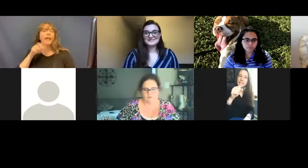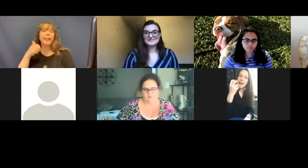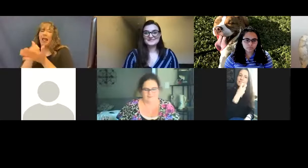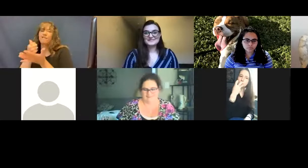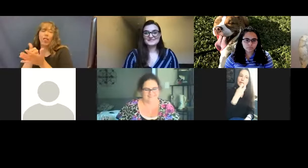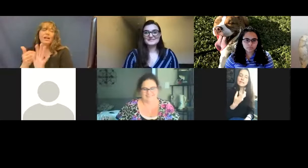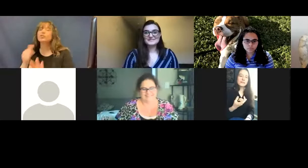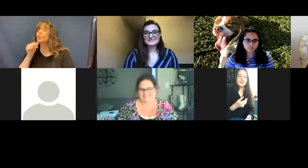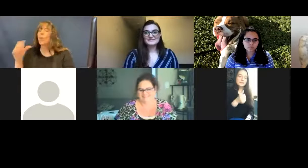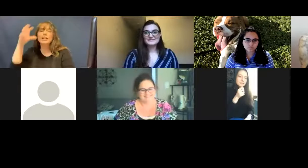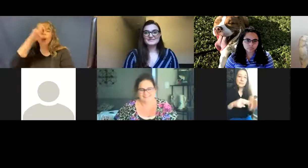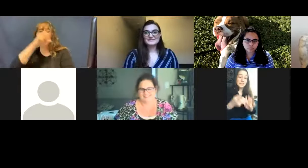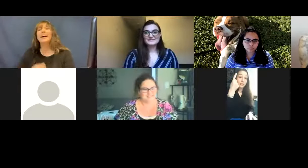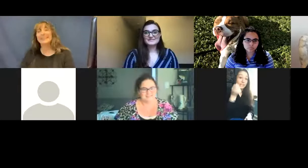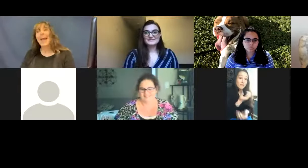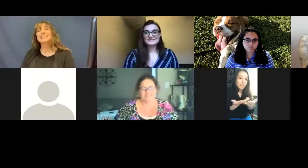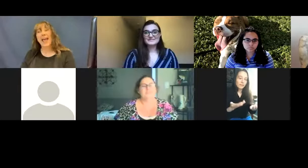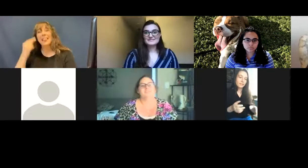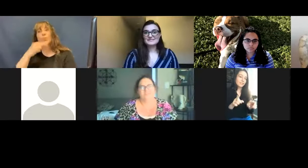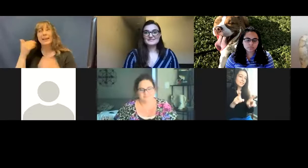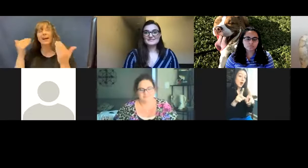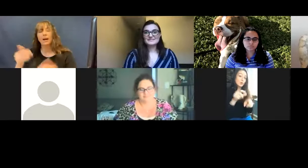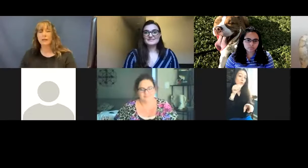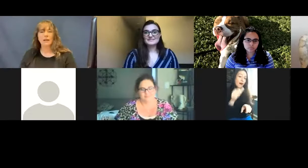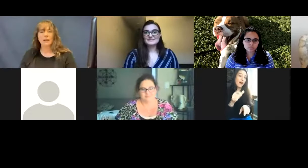say, yeah, I lip read. It doesn't mean they understand everything. And it's also not a